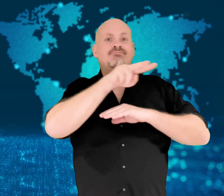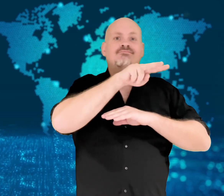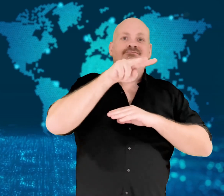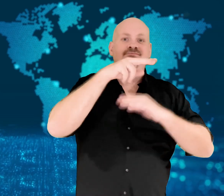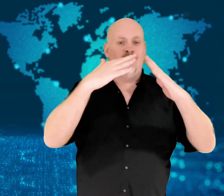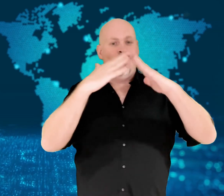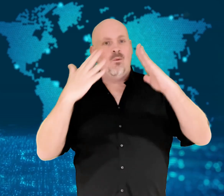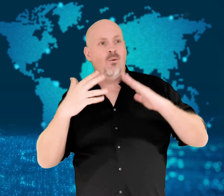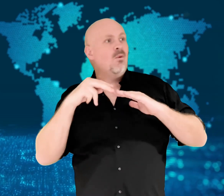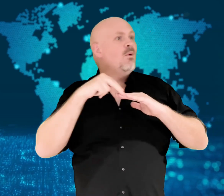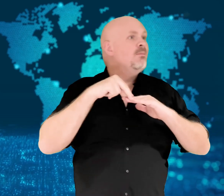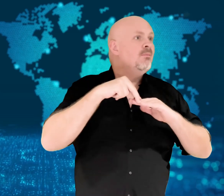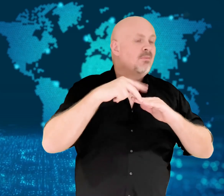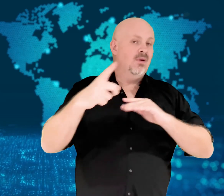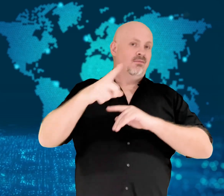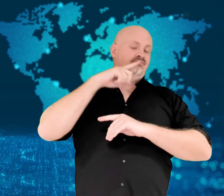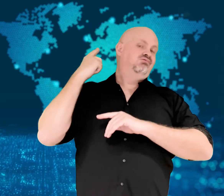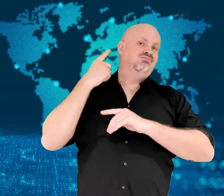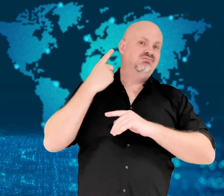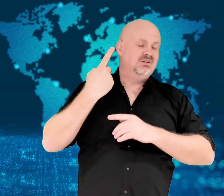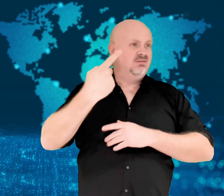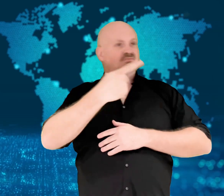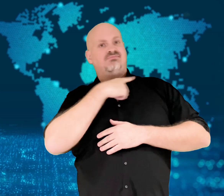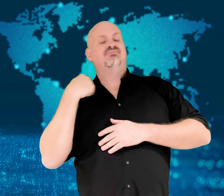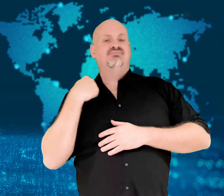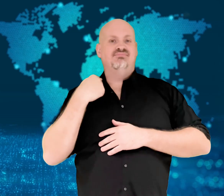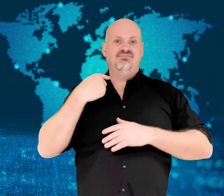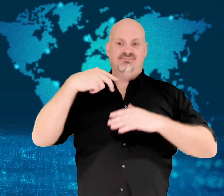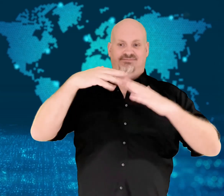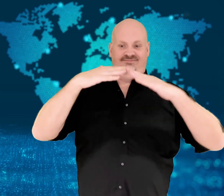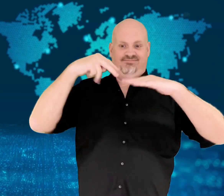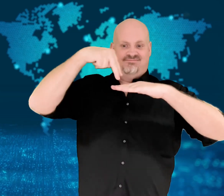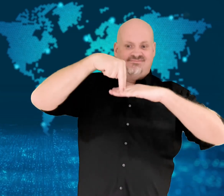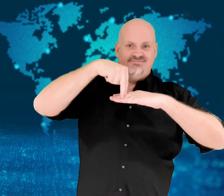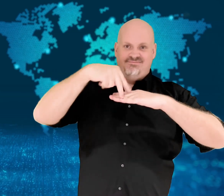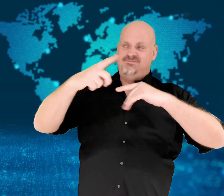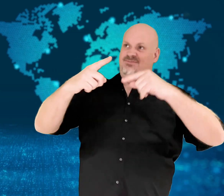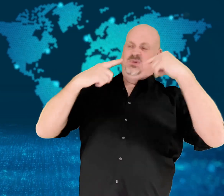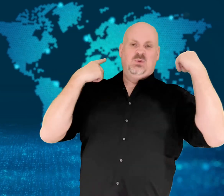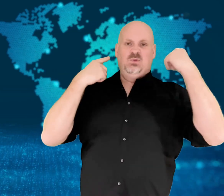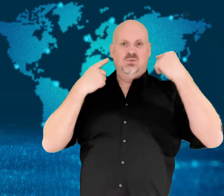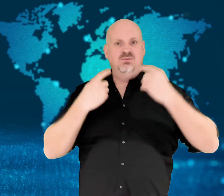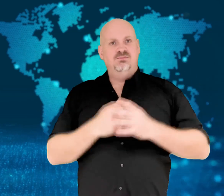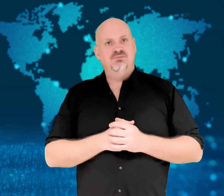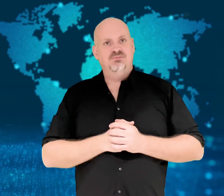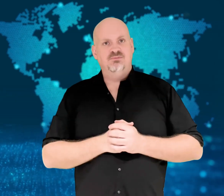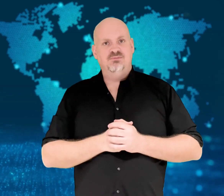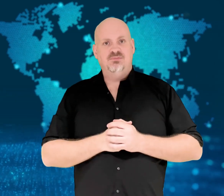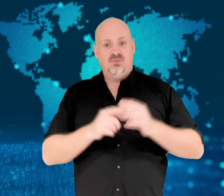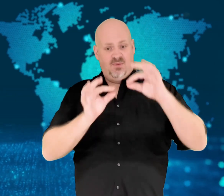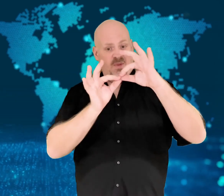Others who were cut or killed were looking out from their rooftops